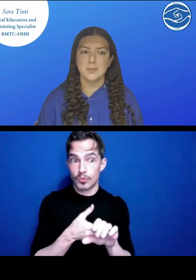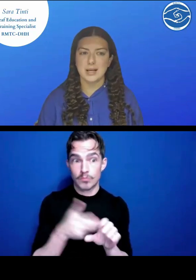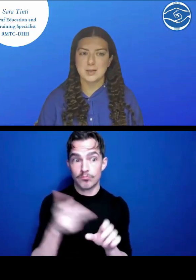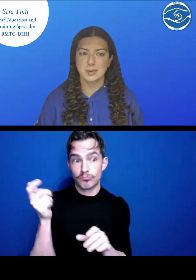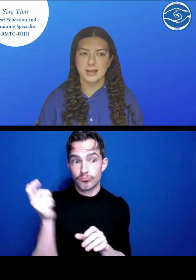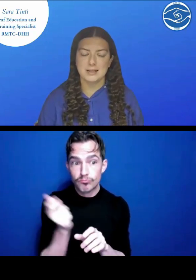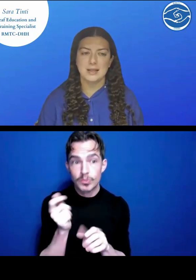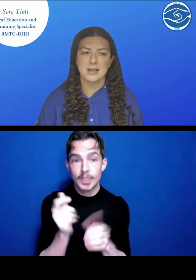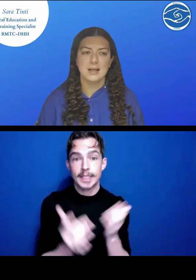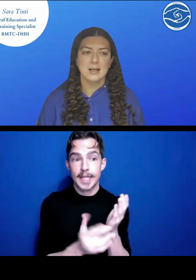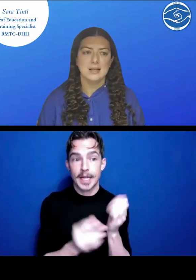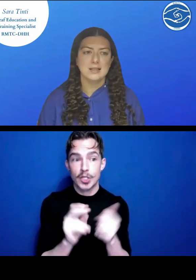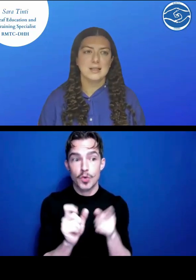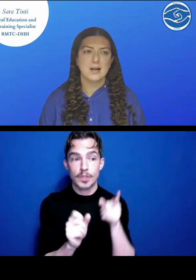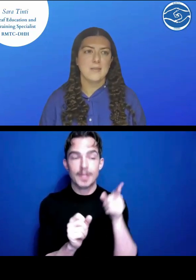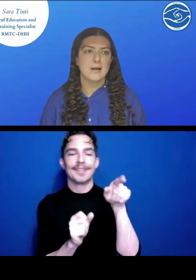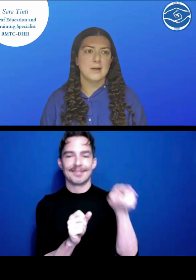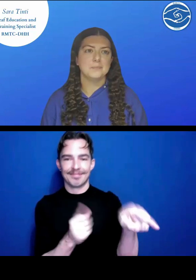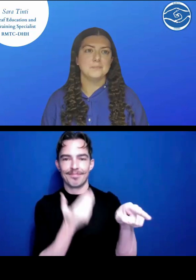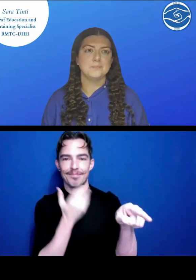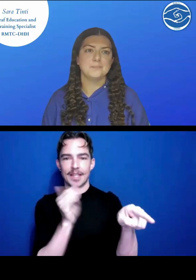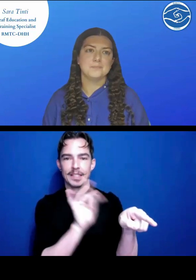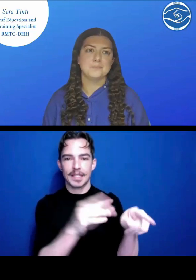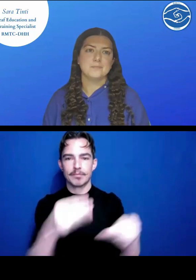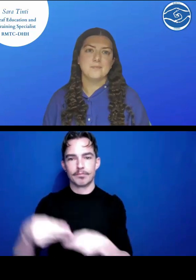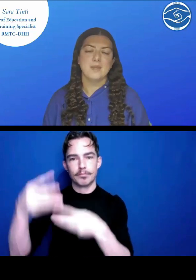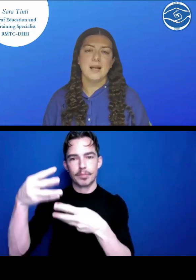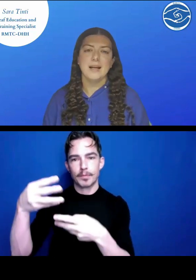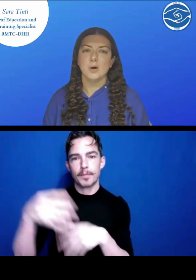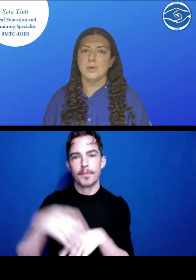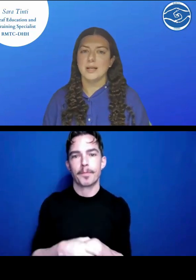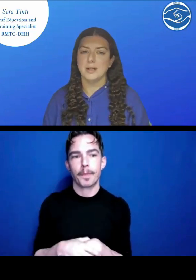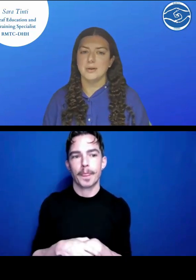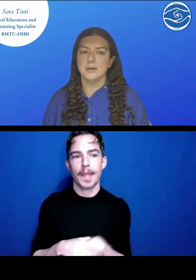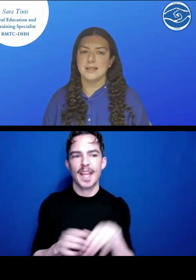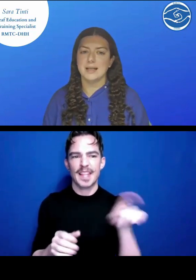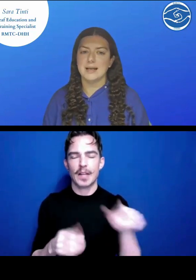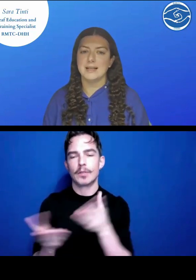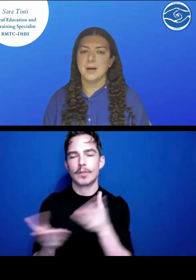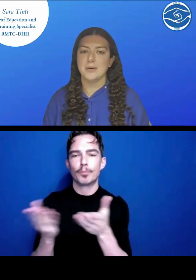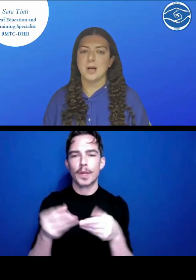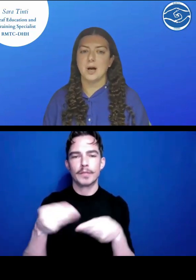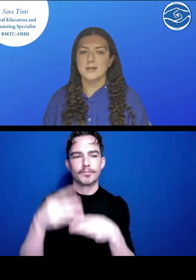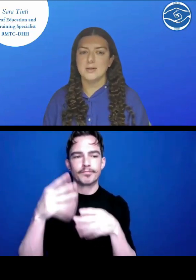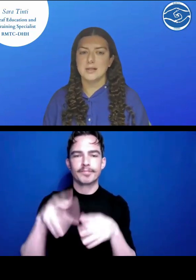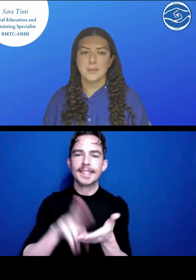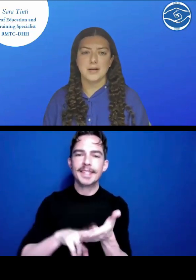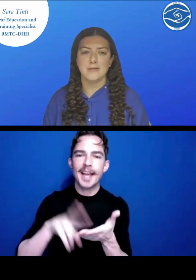this is the best place. Click on them and it'll bring you to get signed up. You can also sign up